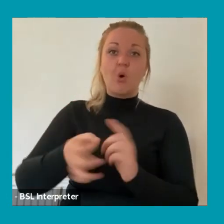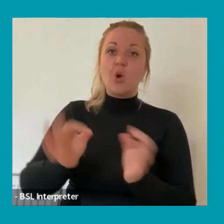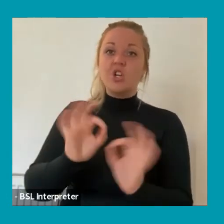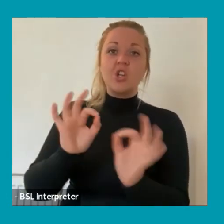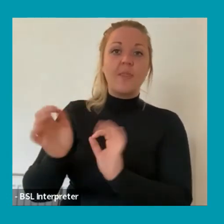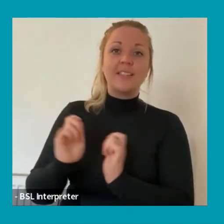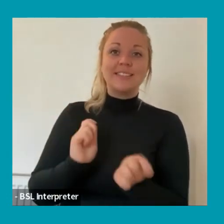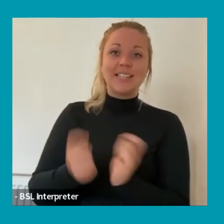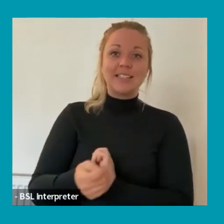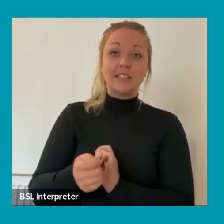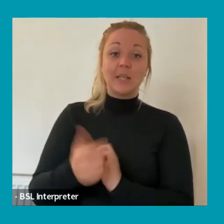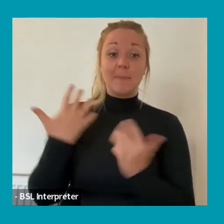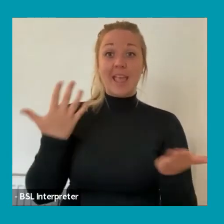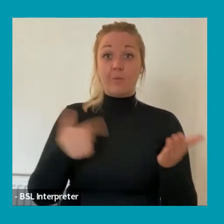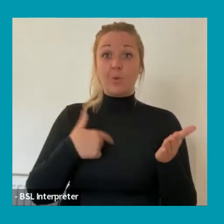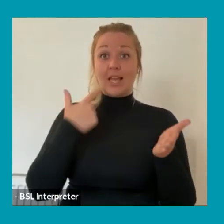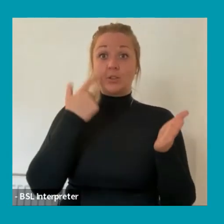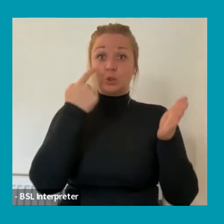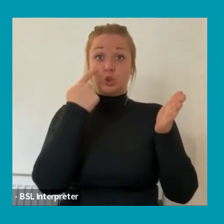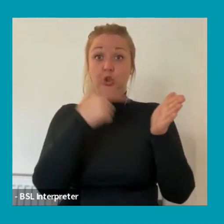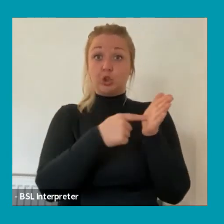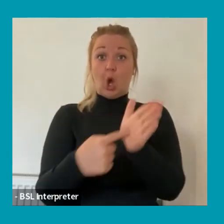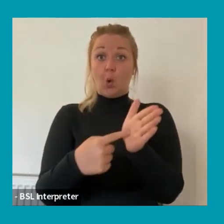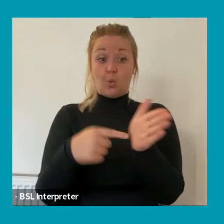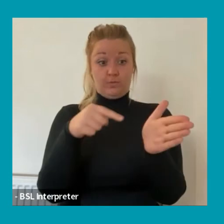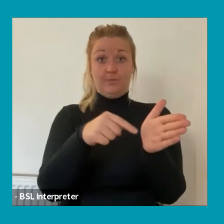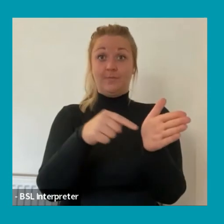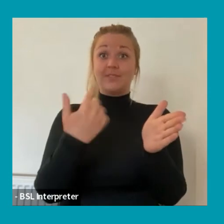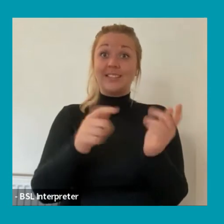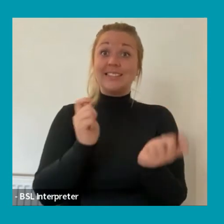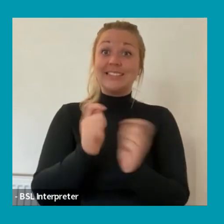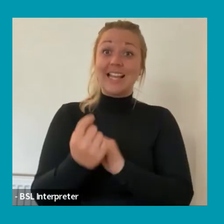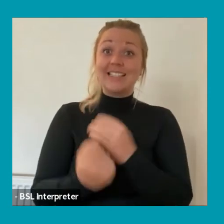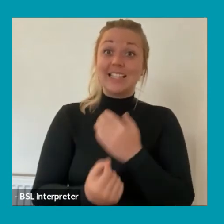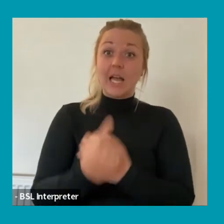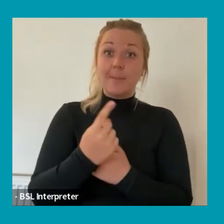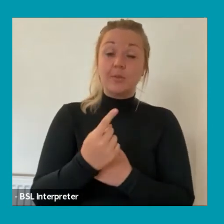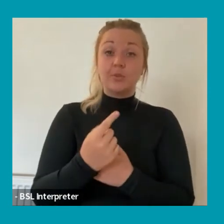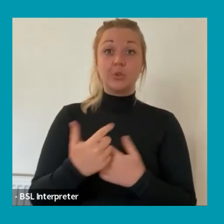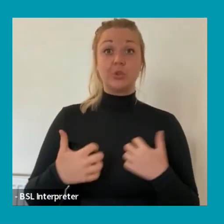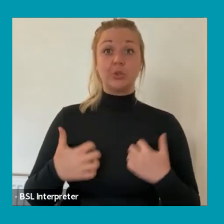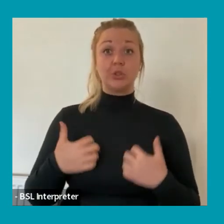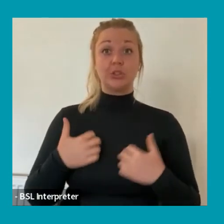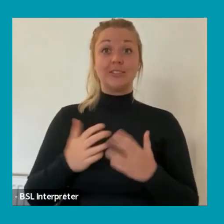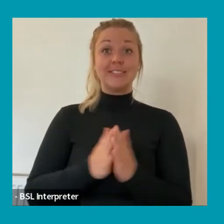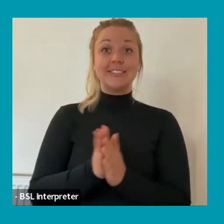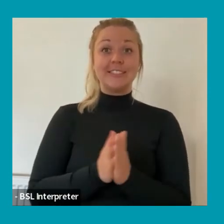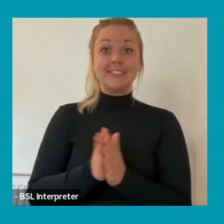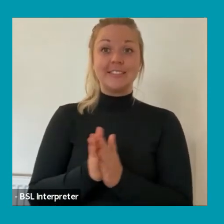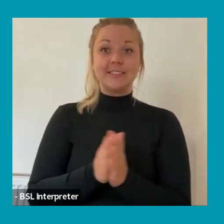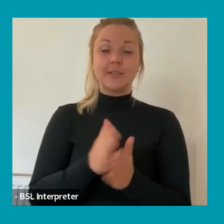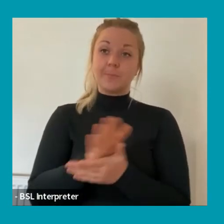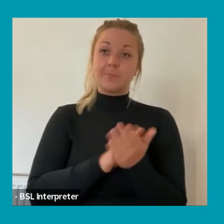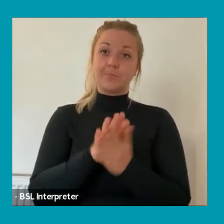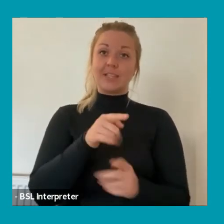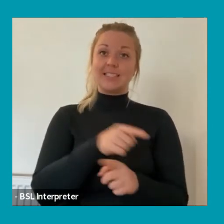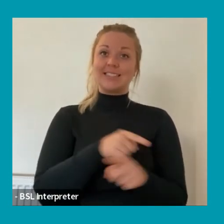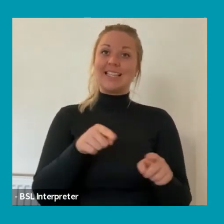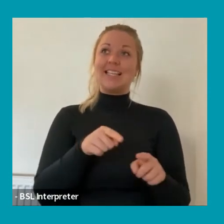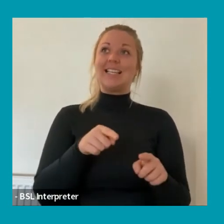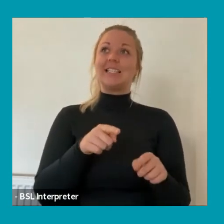It is motivating in terms of, getting all of those issues out and knowing that they're being heard.